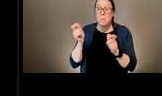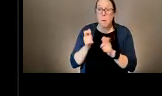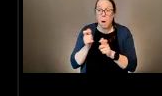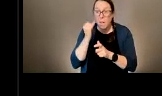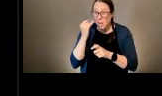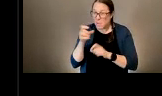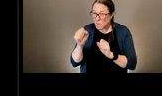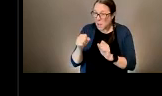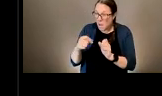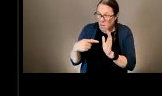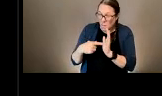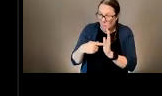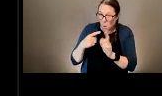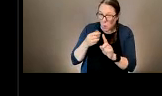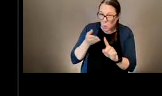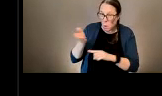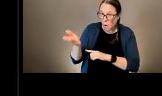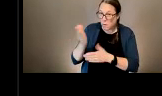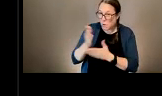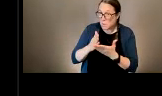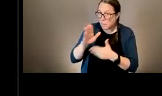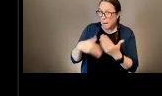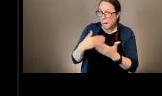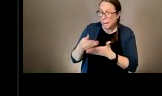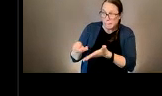to offer some sort of honorarium or,